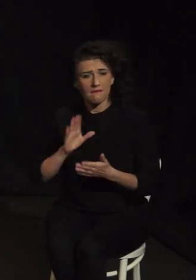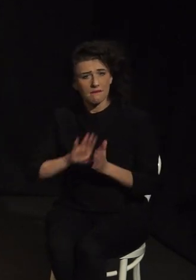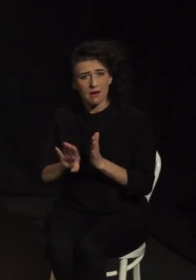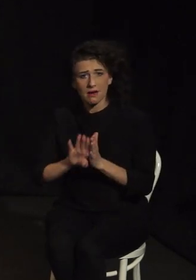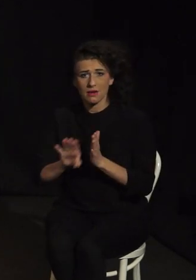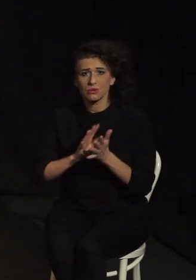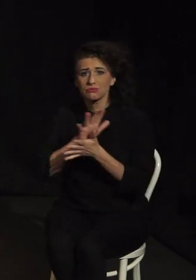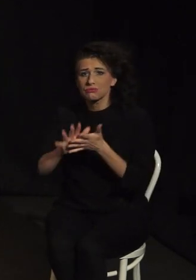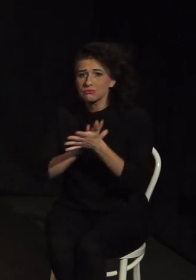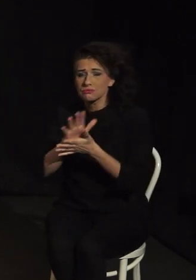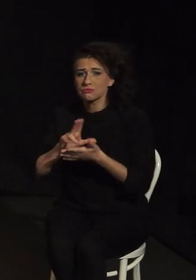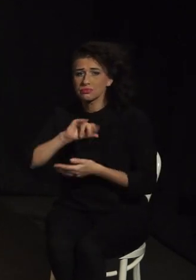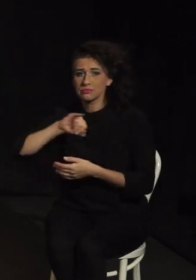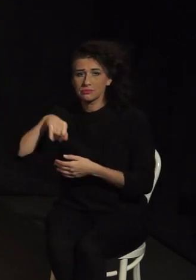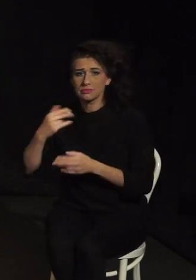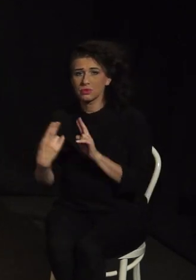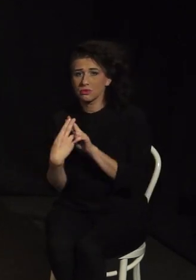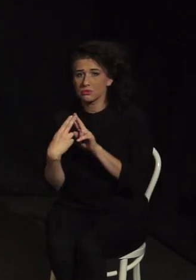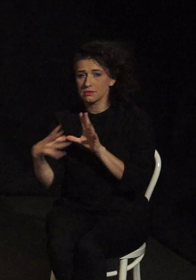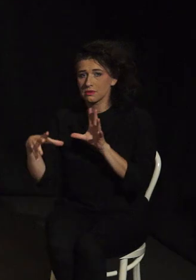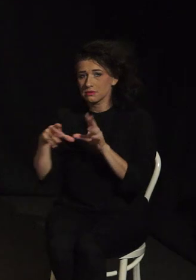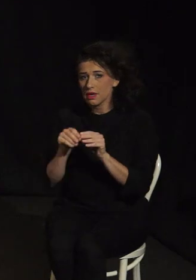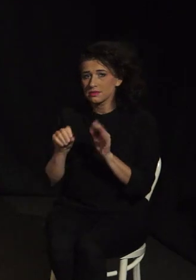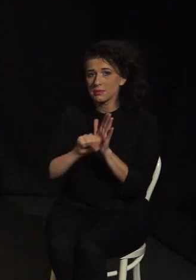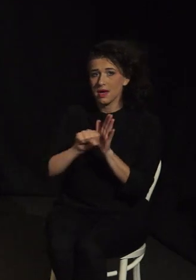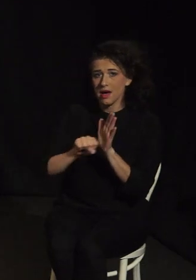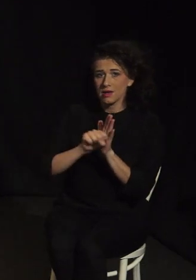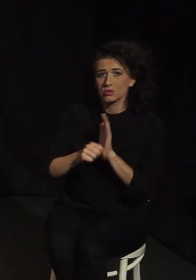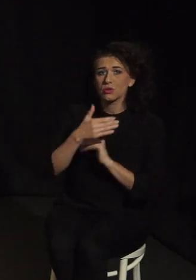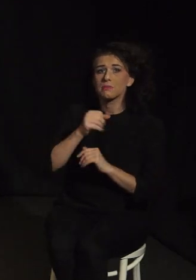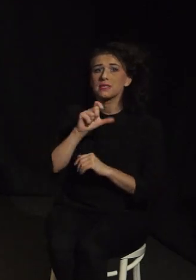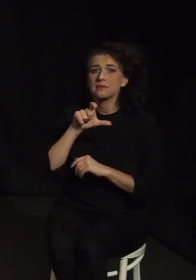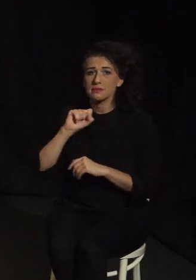with the epic poem by Adam Mickiewicz.